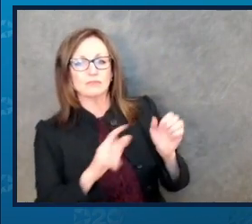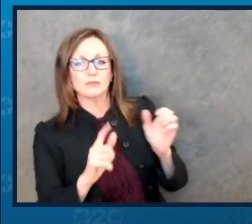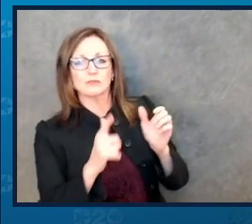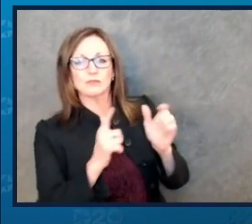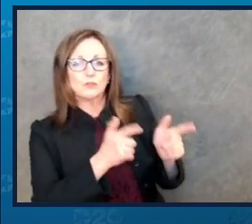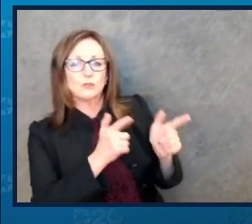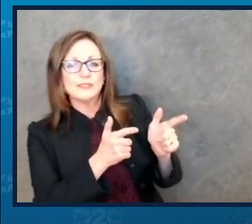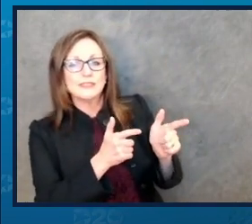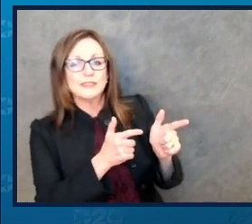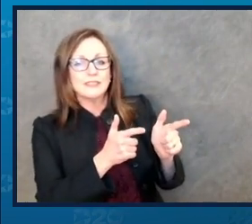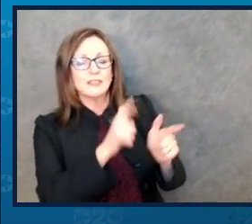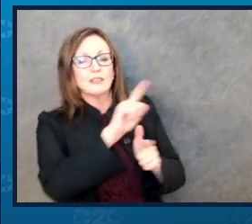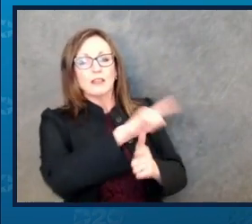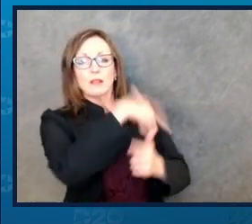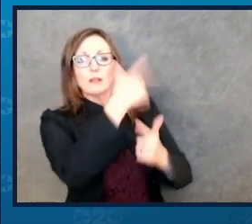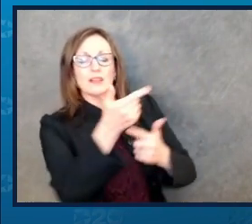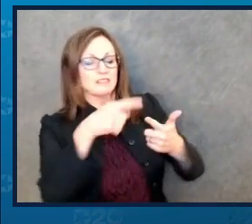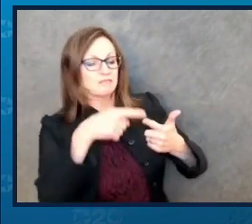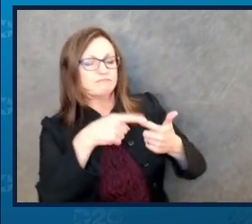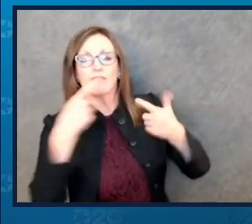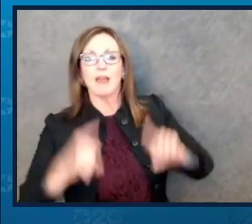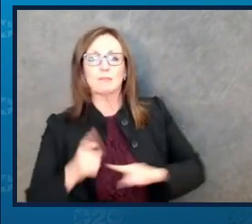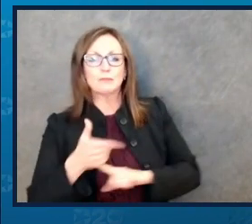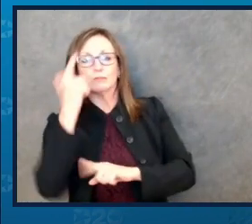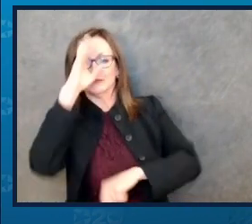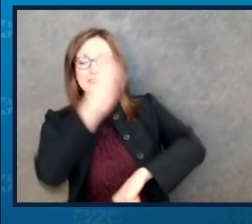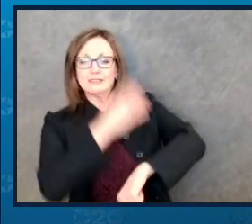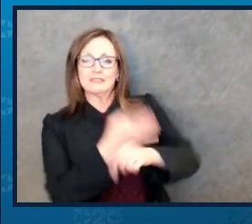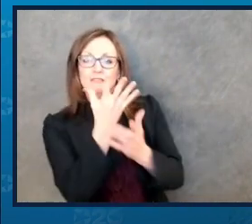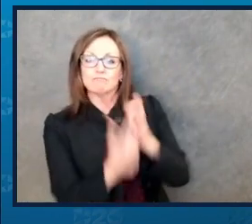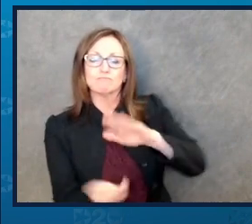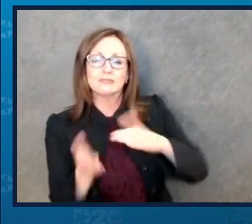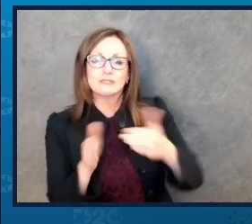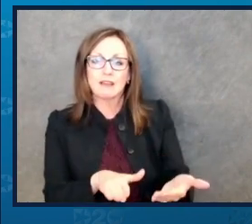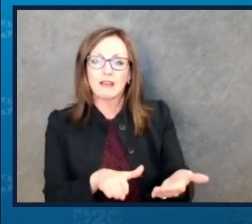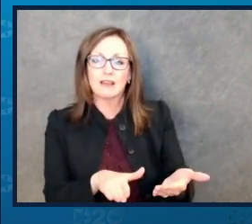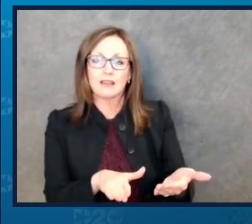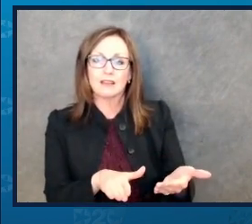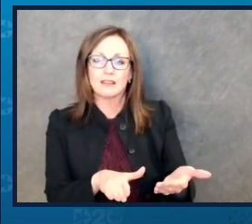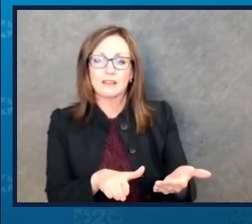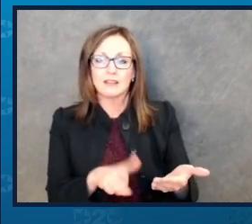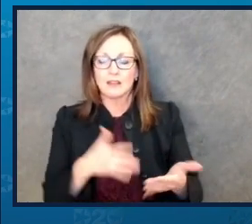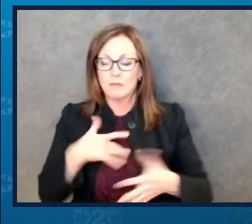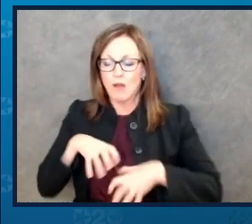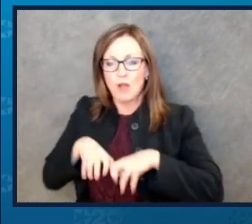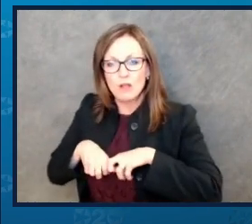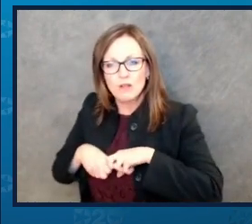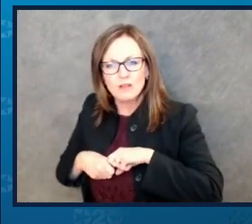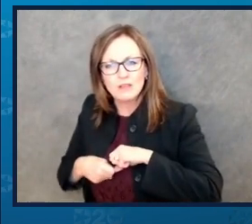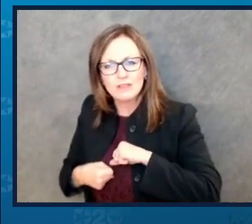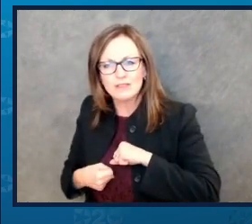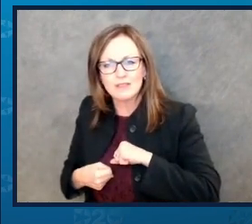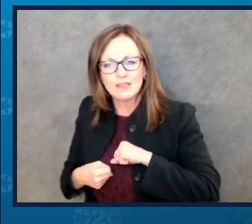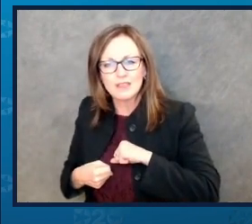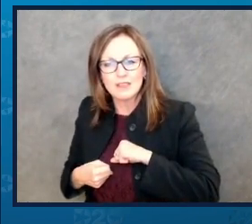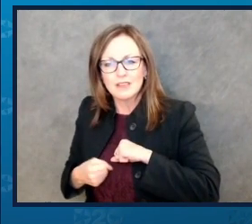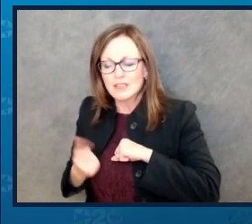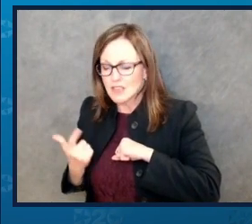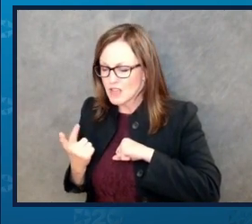I KNOW EXACTLY THE PAIN, THE TOLL, THE HEARTBREAK OF GUN VIOLENCE.